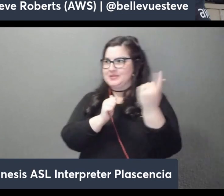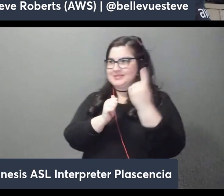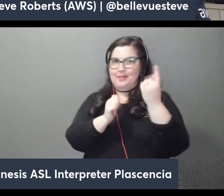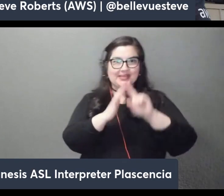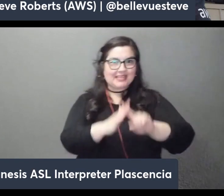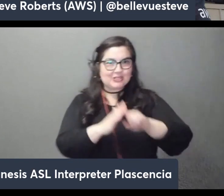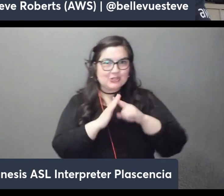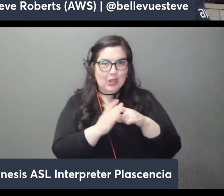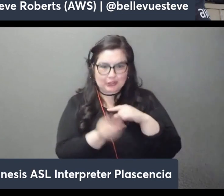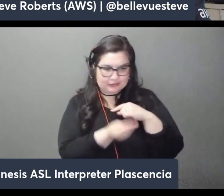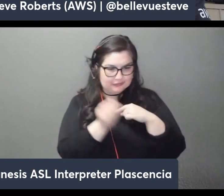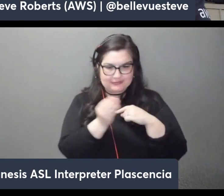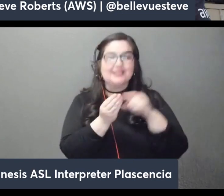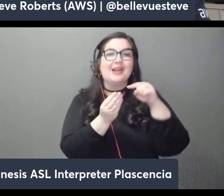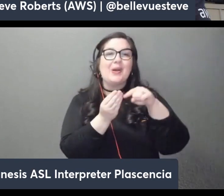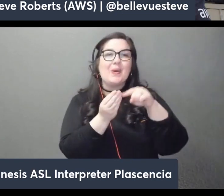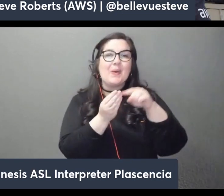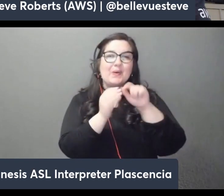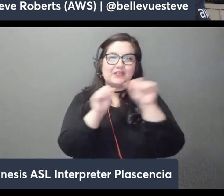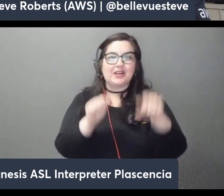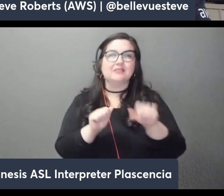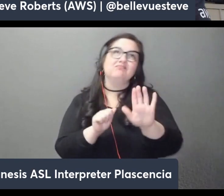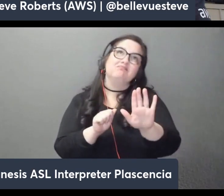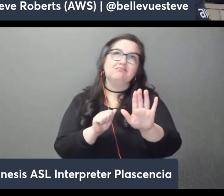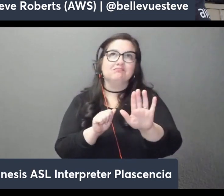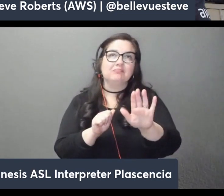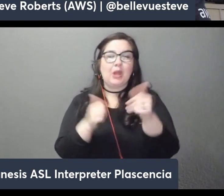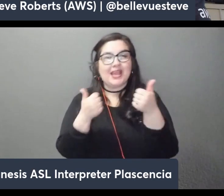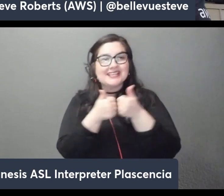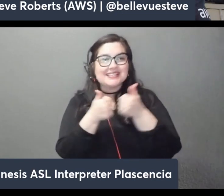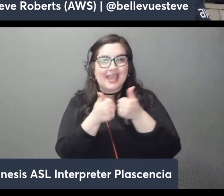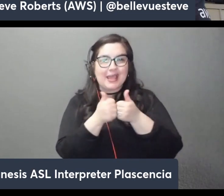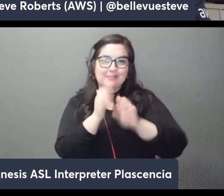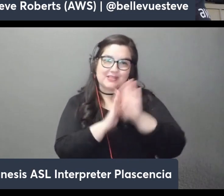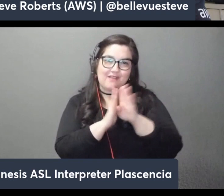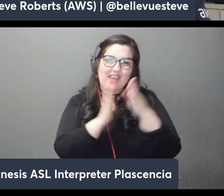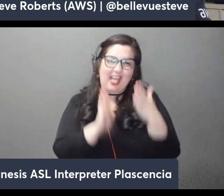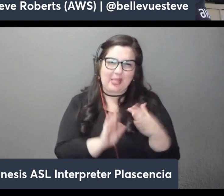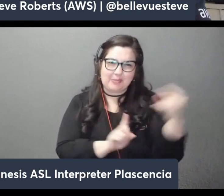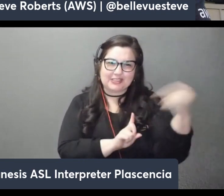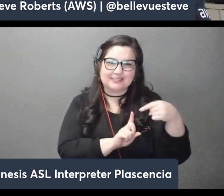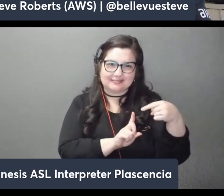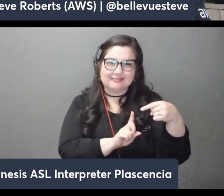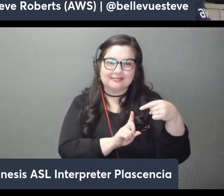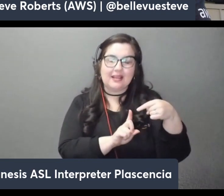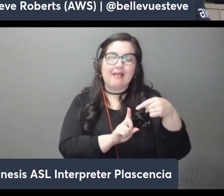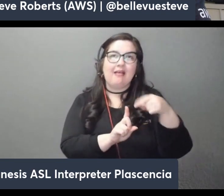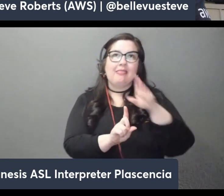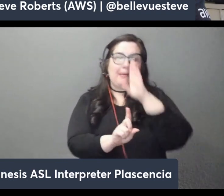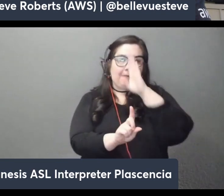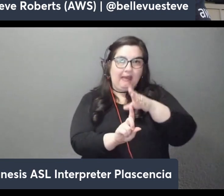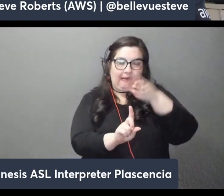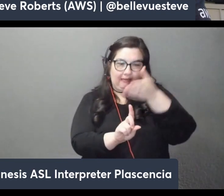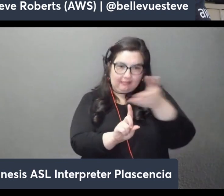For architects, or for game developers, really. The main thing here is that we provide the mechanisms